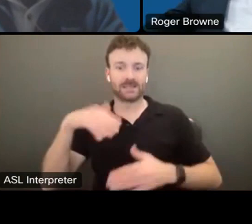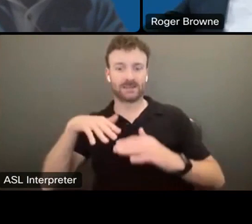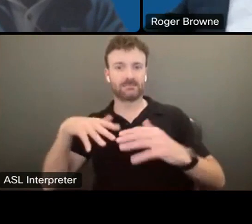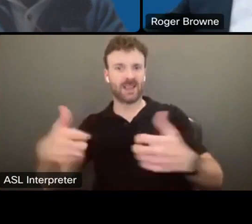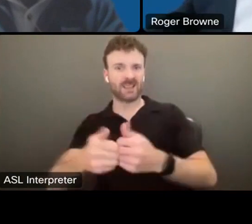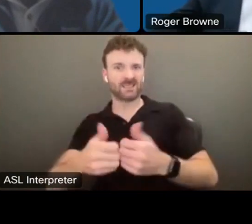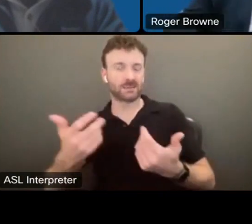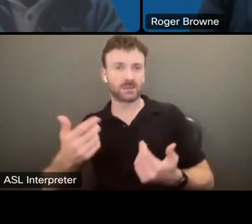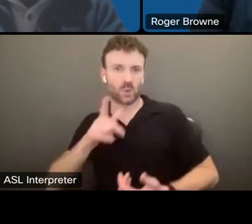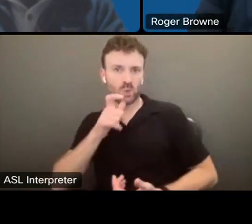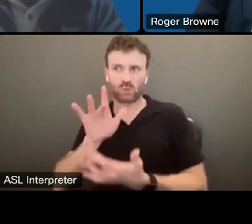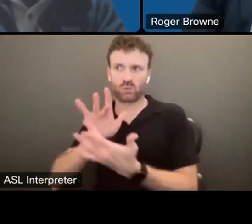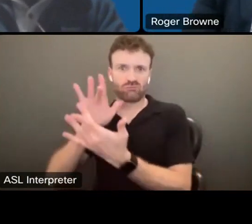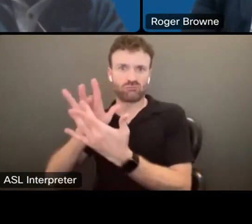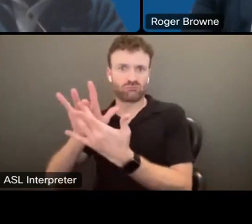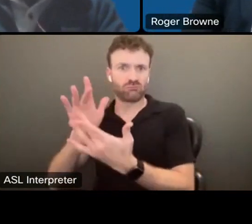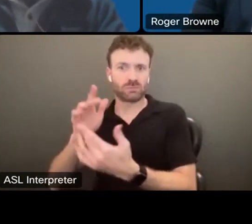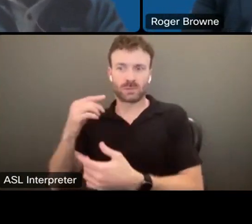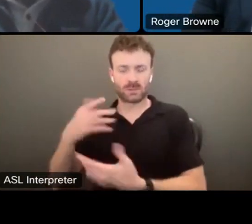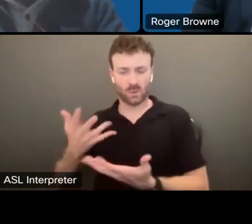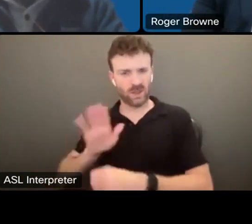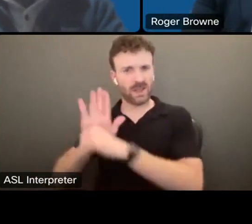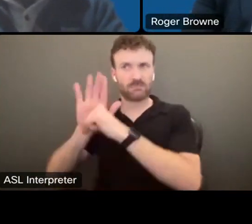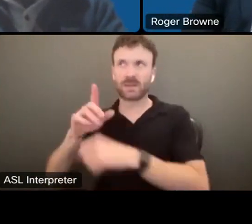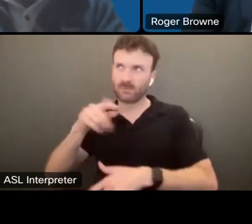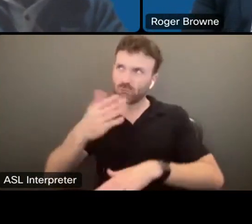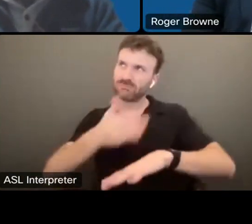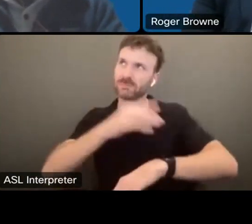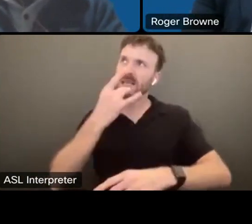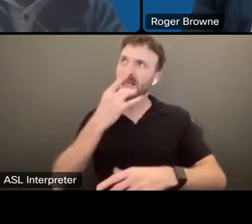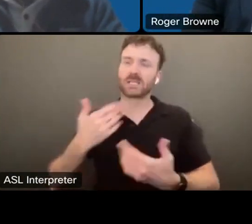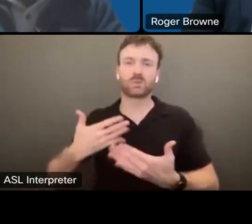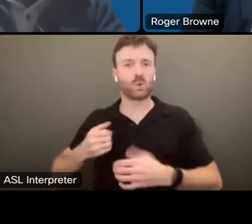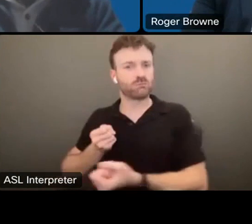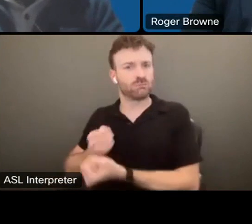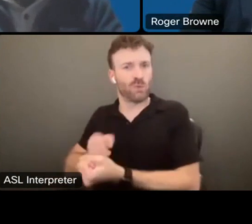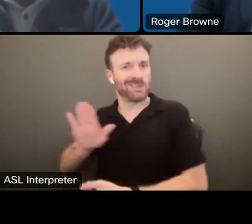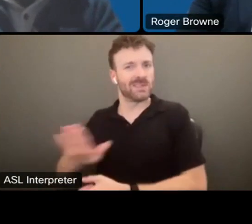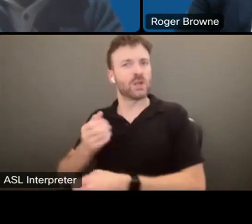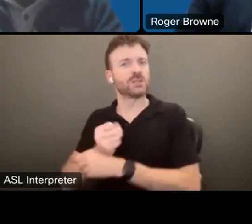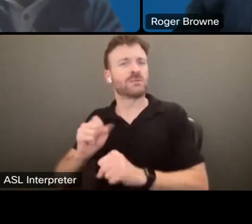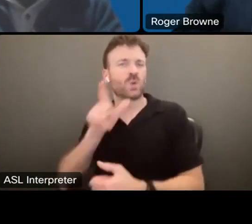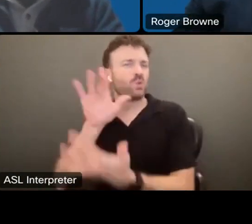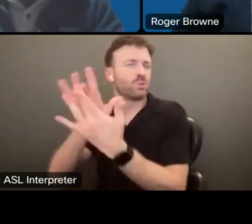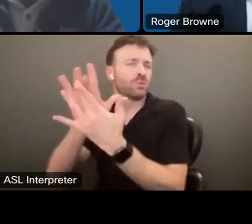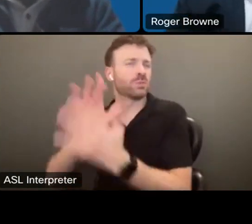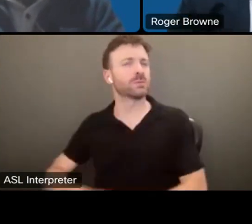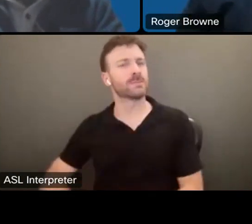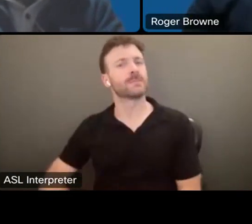Who should we contact or advocate for our people that we support their safety?